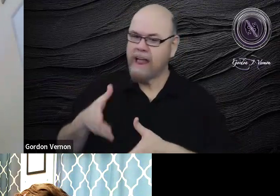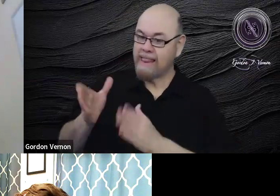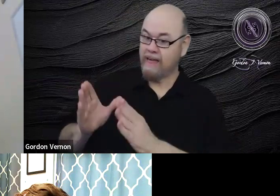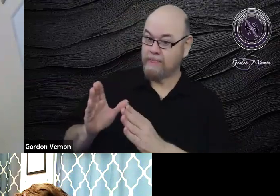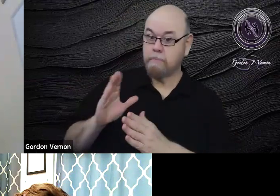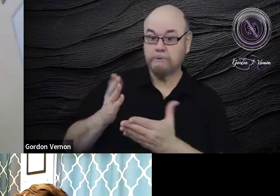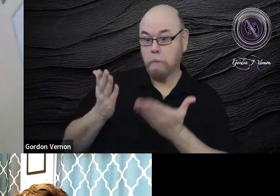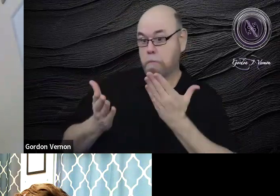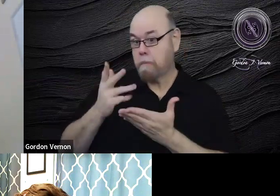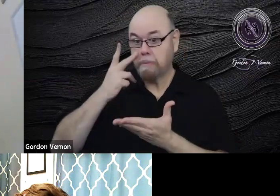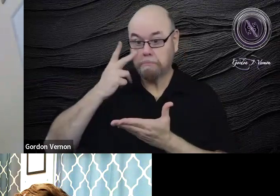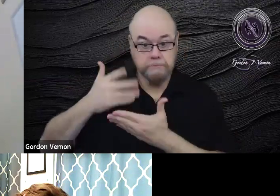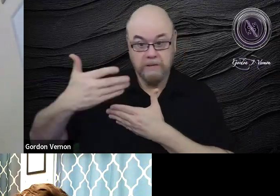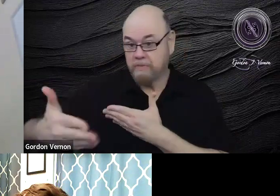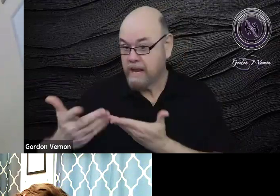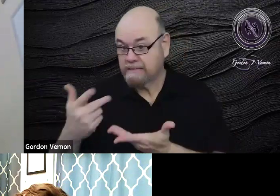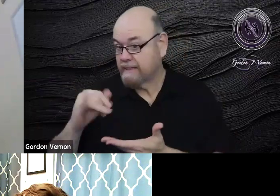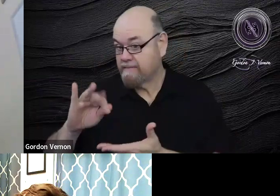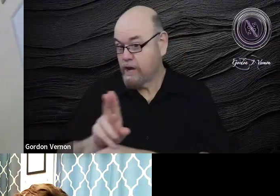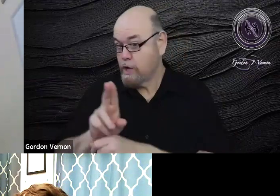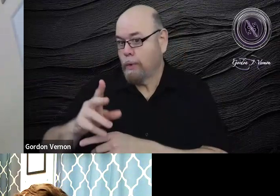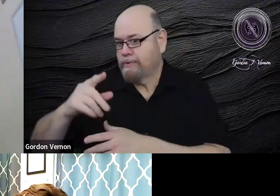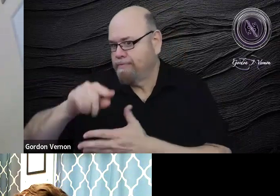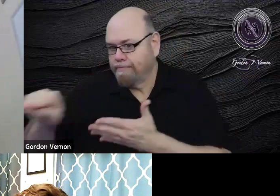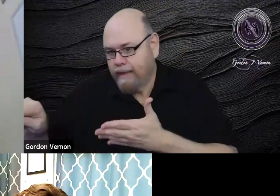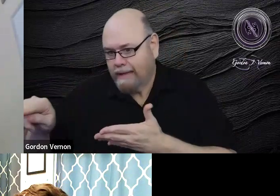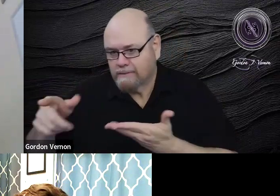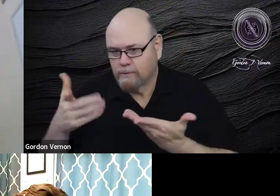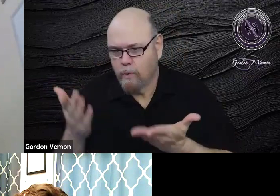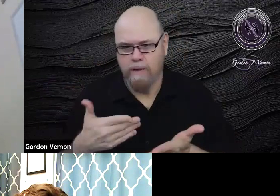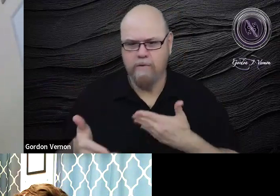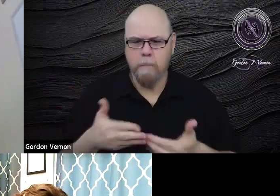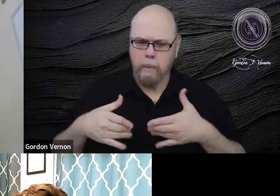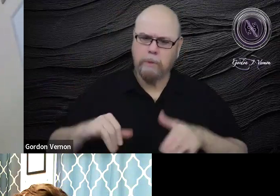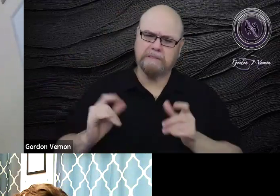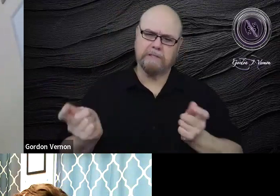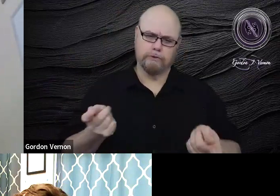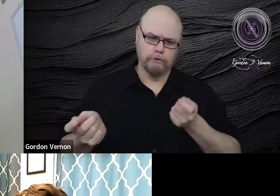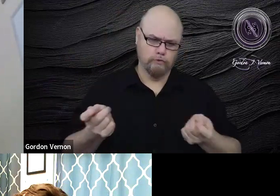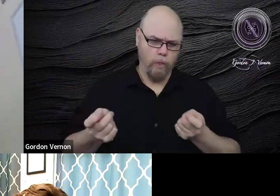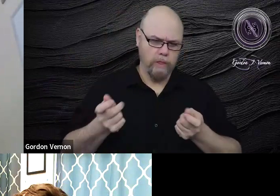could be considered a behavioral way of suppressing